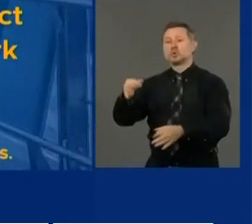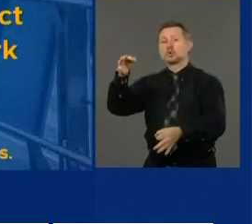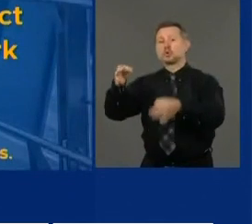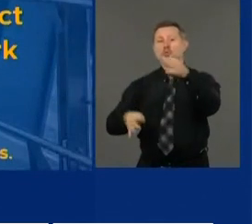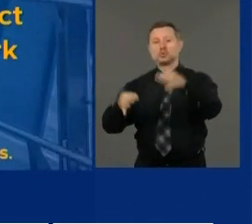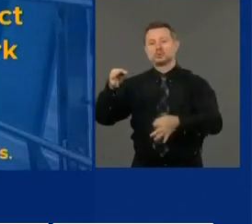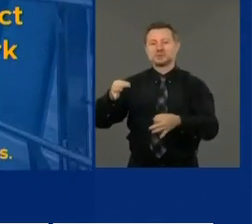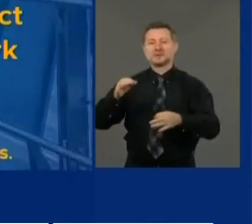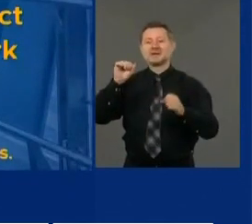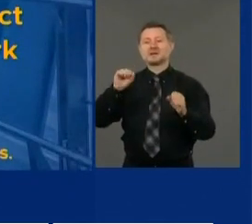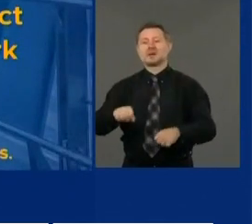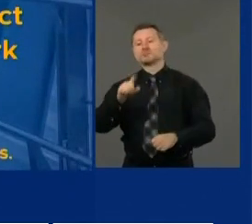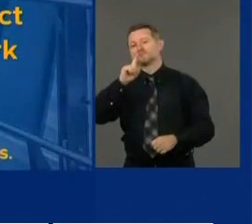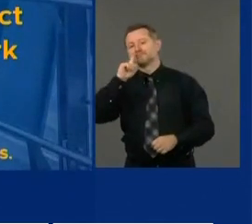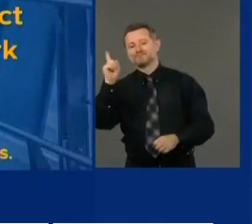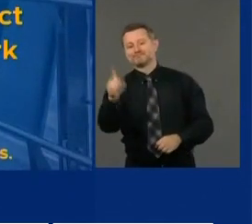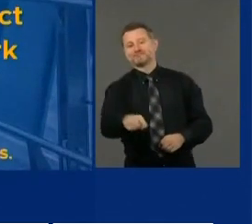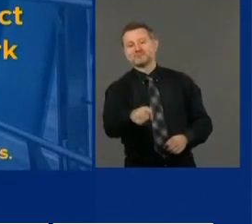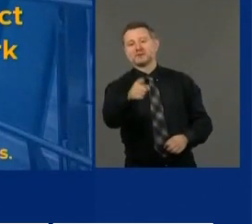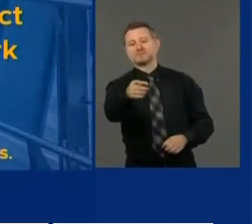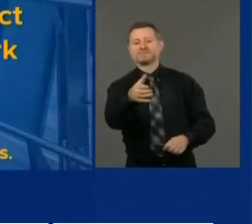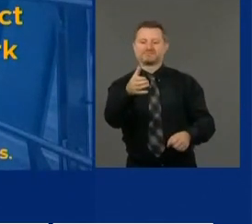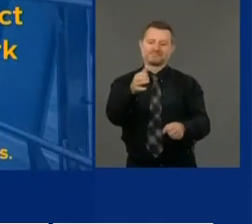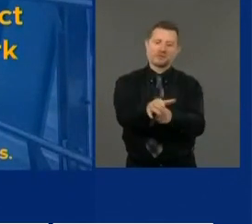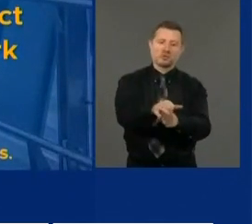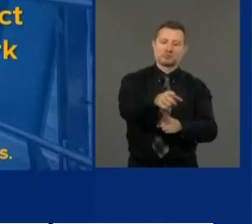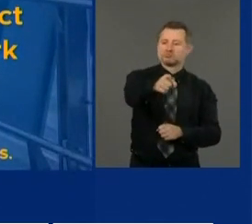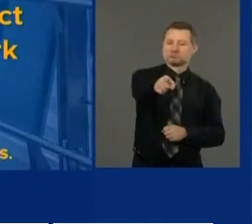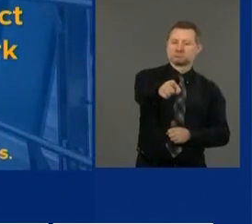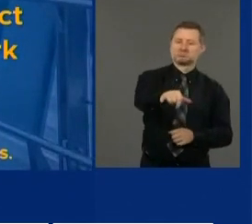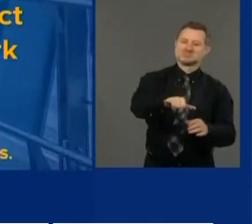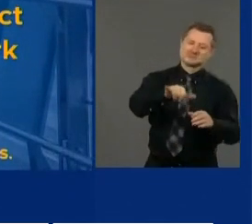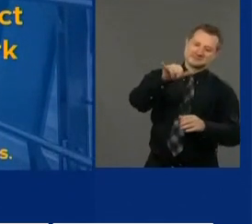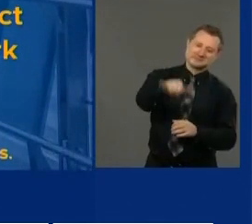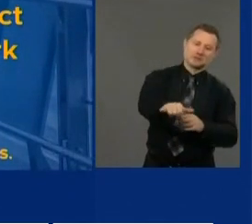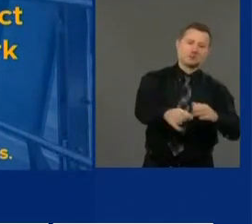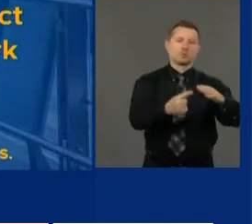INFORMATION, NOT ONLY CAN YOU HAVE A $2000 FINE, AND SEND